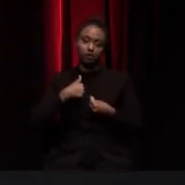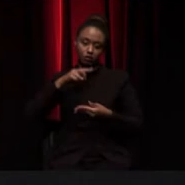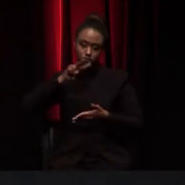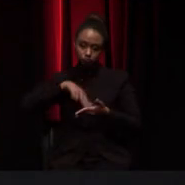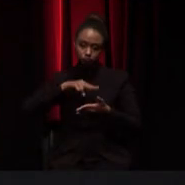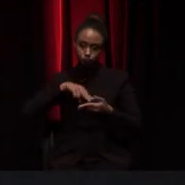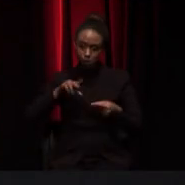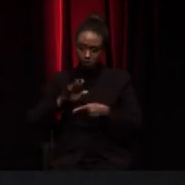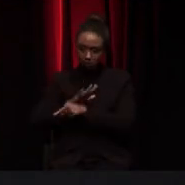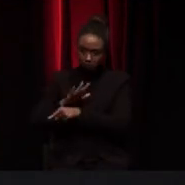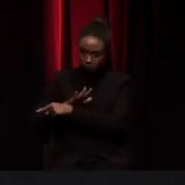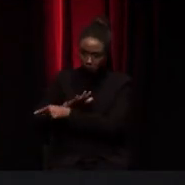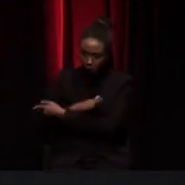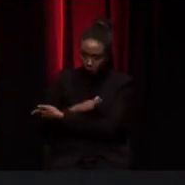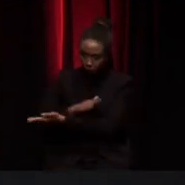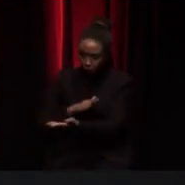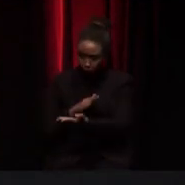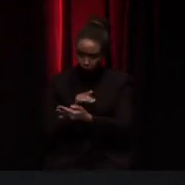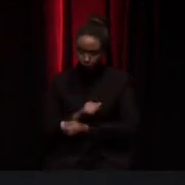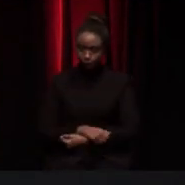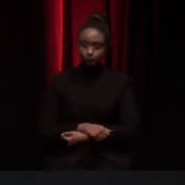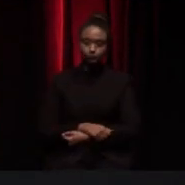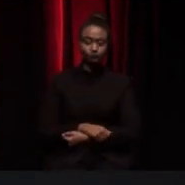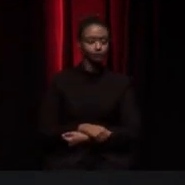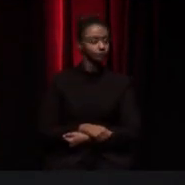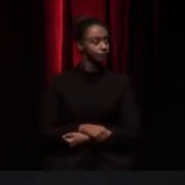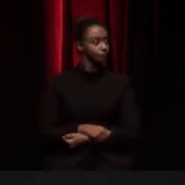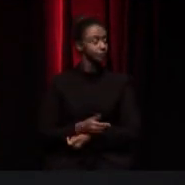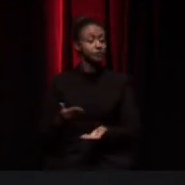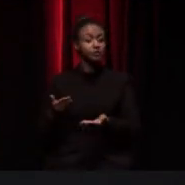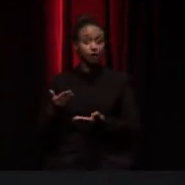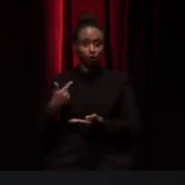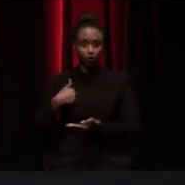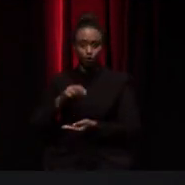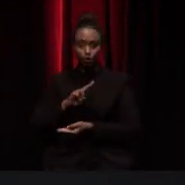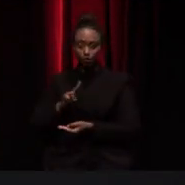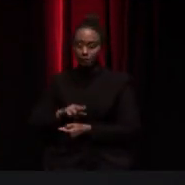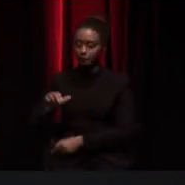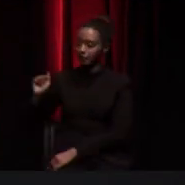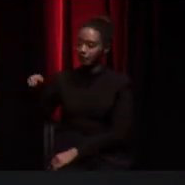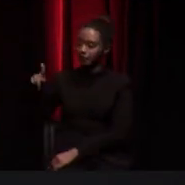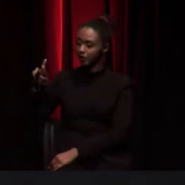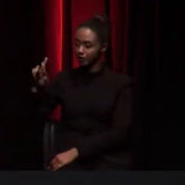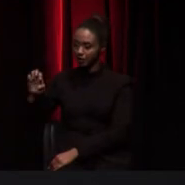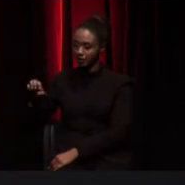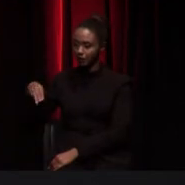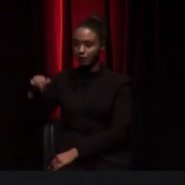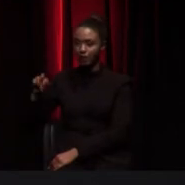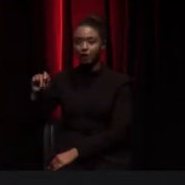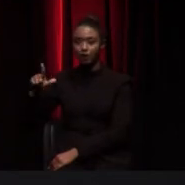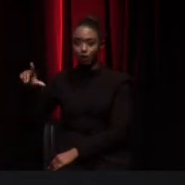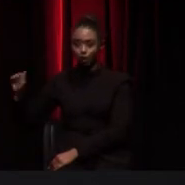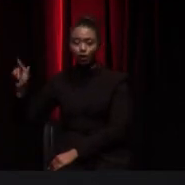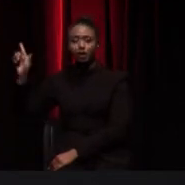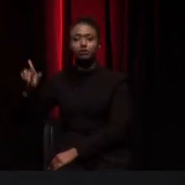I will now introduce them to you. André Marelonka is chief-editor of Vice Brasil.